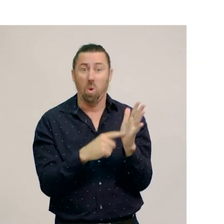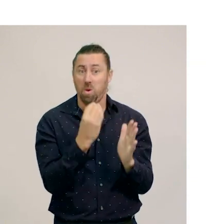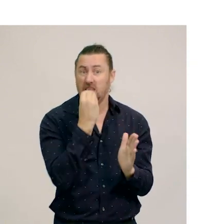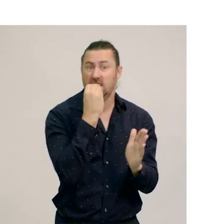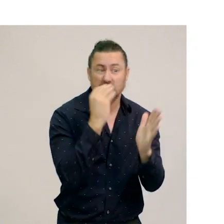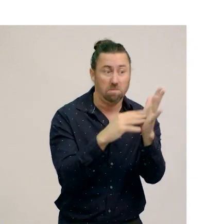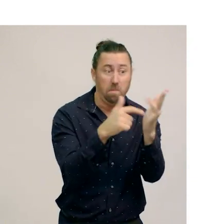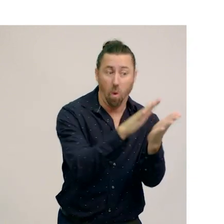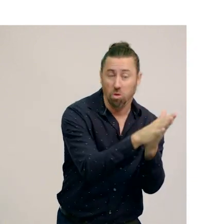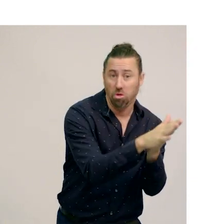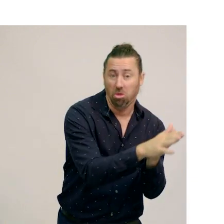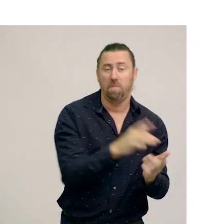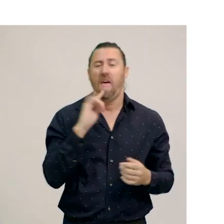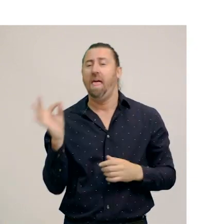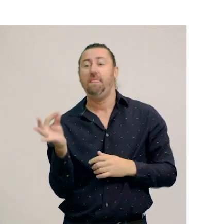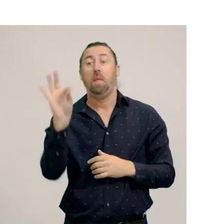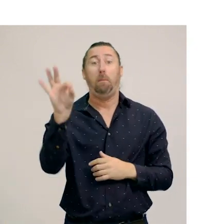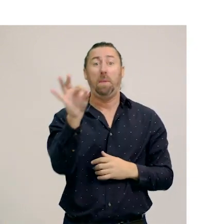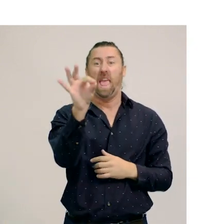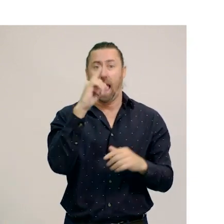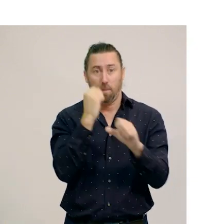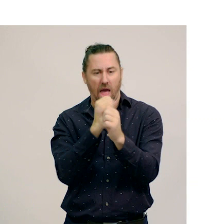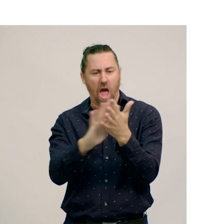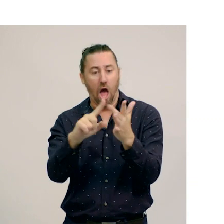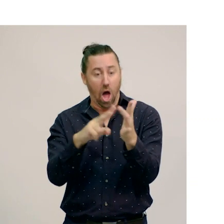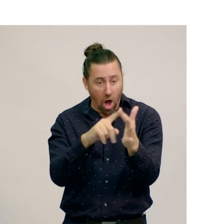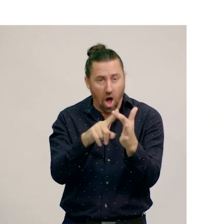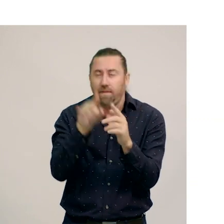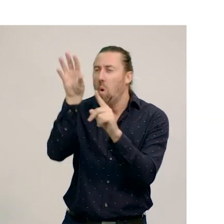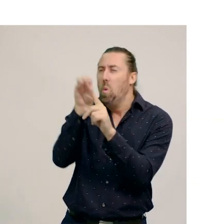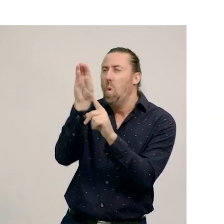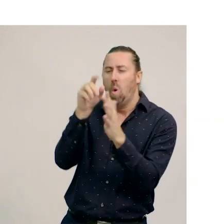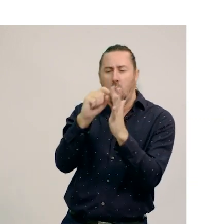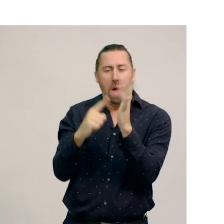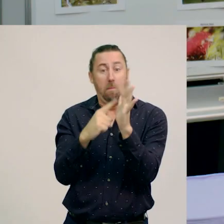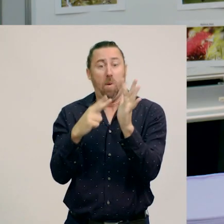Finally, native bees make hives in and take pollen from fruiting trees.